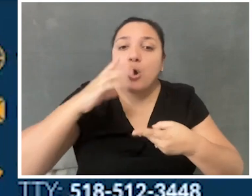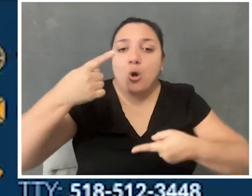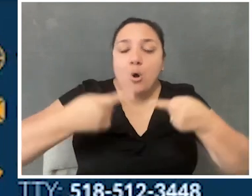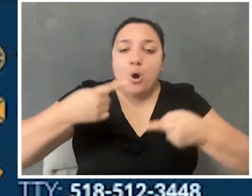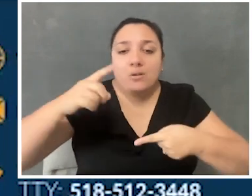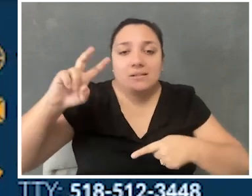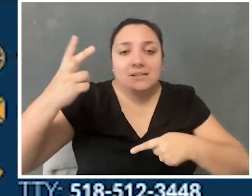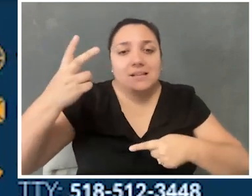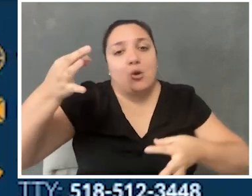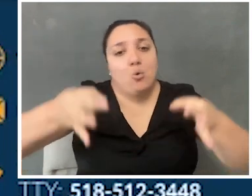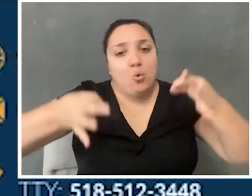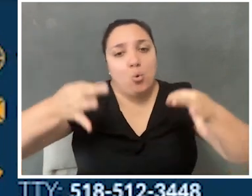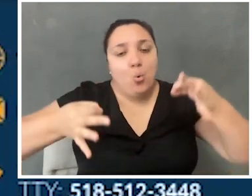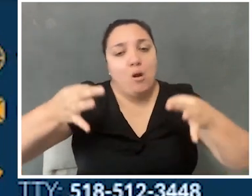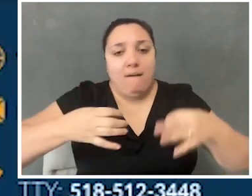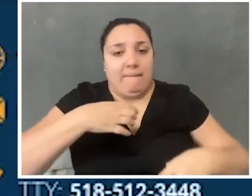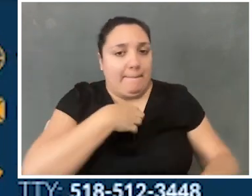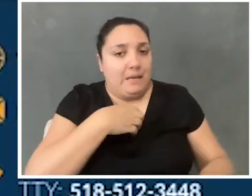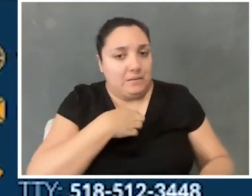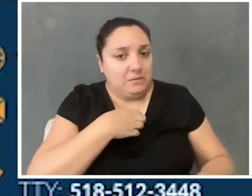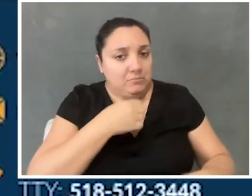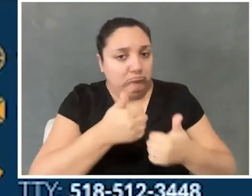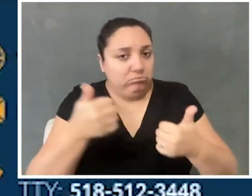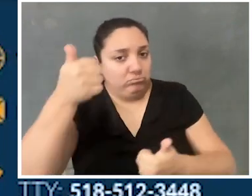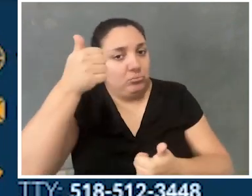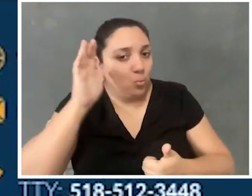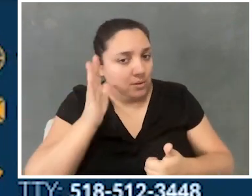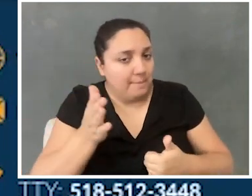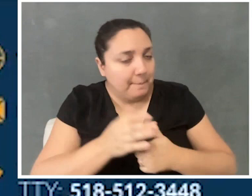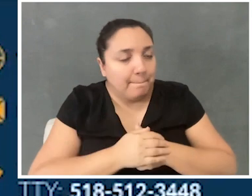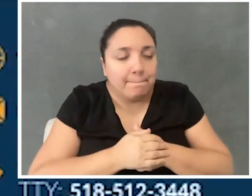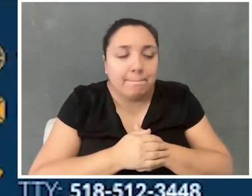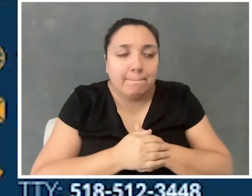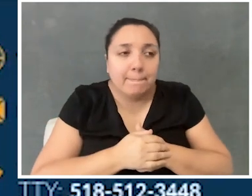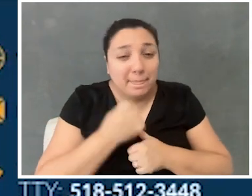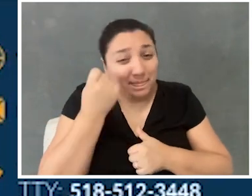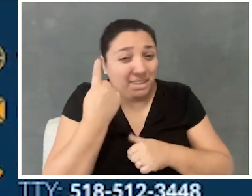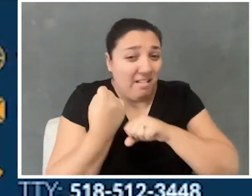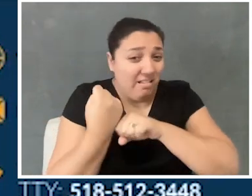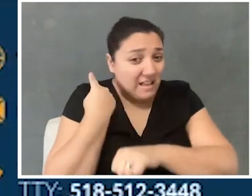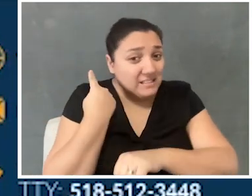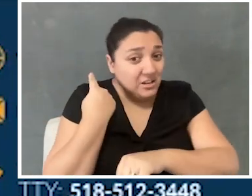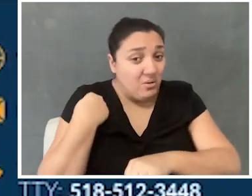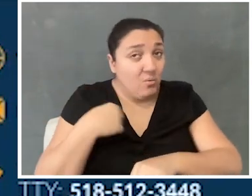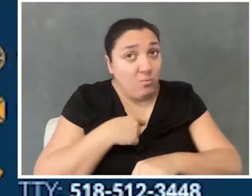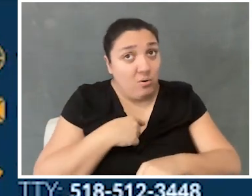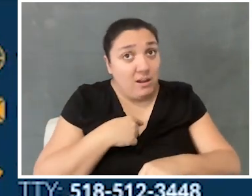So I am hopeful that it will, like last year, we had a reversal in the Second Circuit